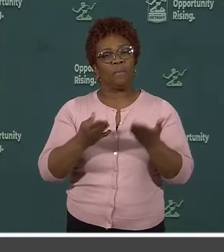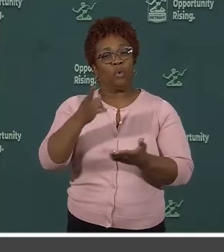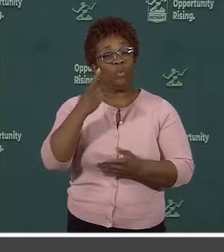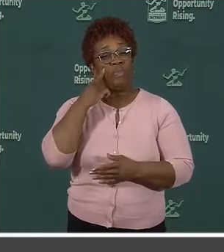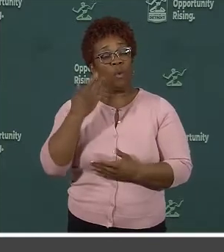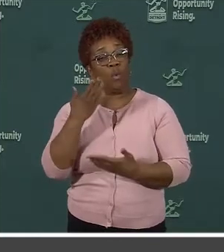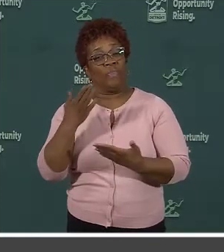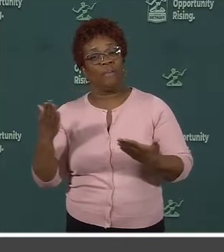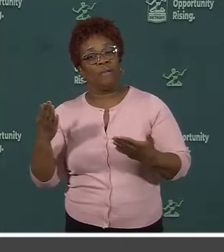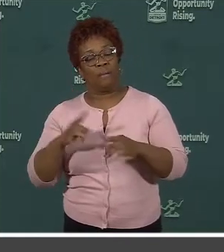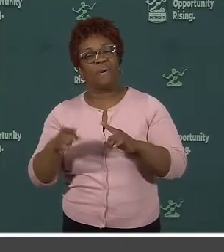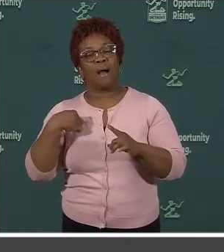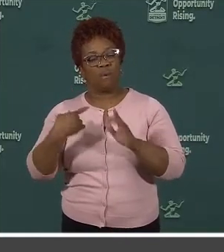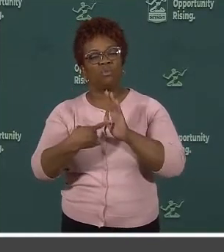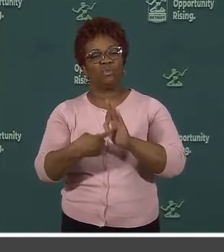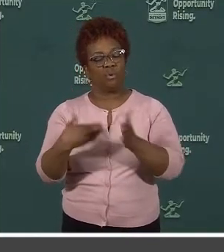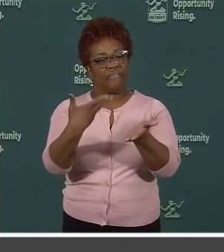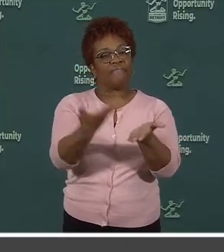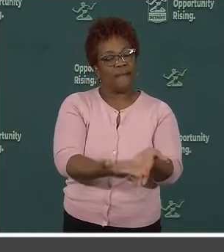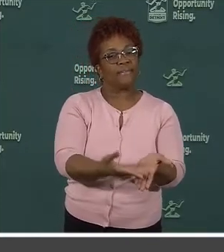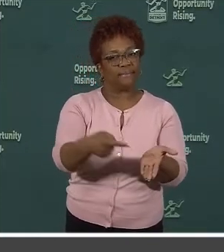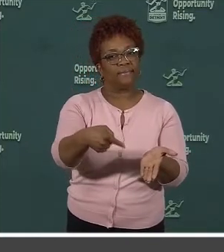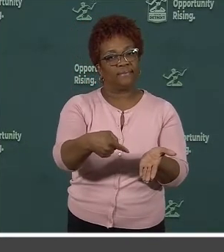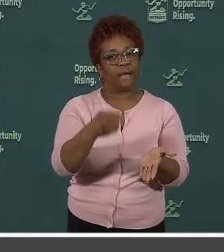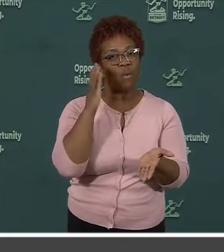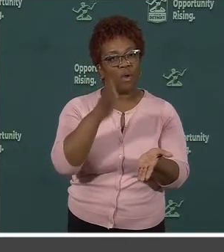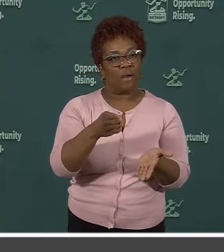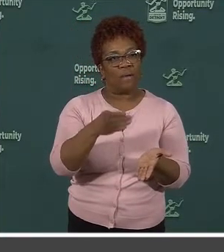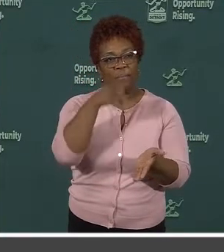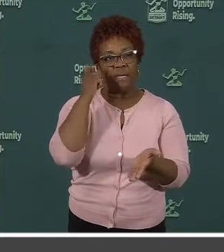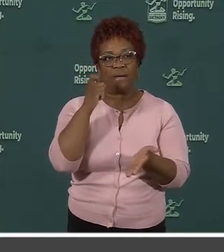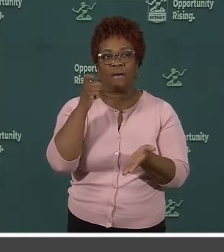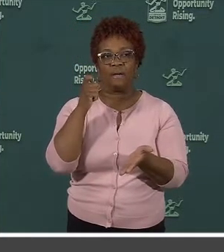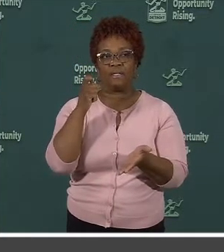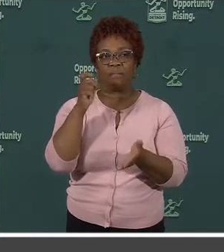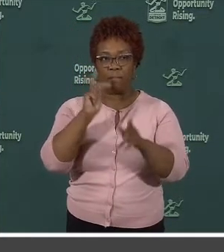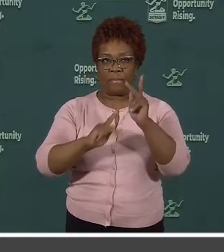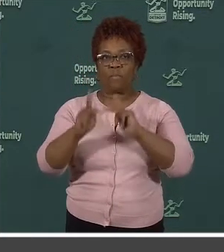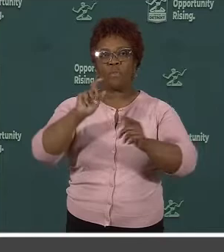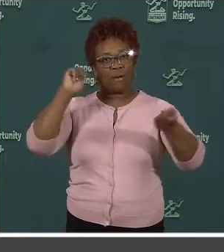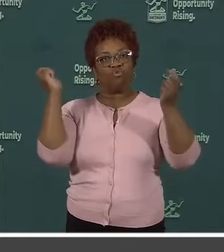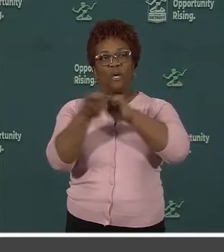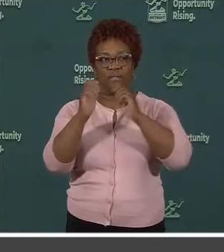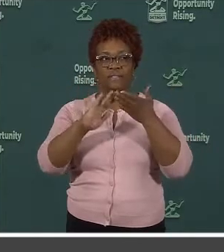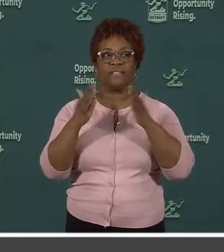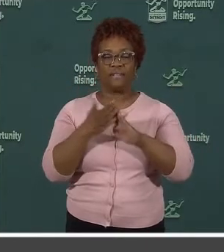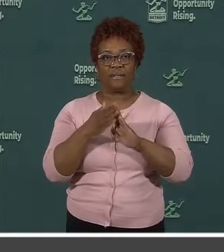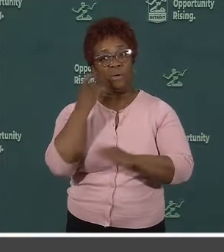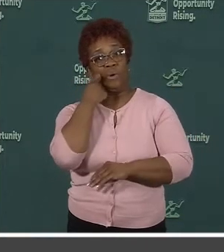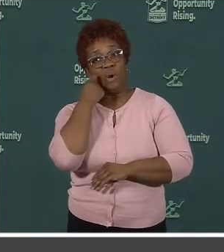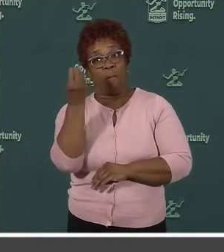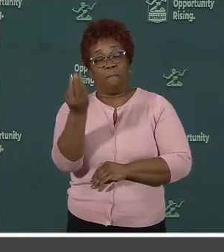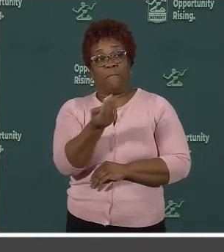BECAUSE WE'VE GOT FOLKS WHO ARE TURNING THIS CITY AROUND MONDAY GREG JACKSON AND RICHARD HOSIE